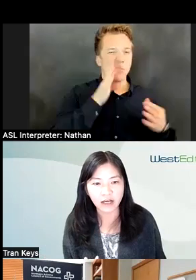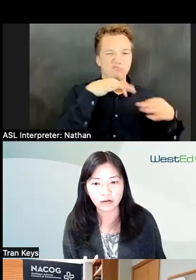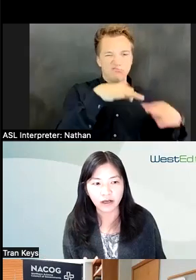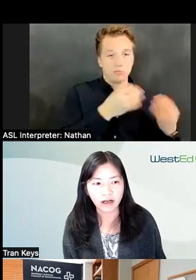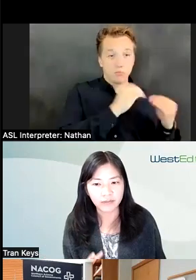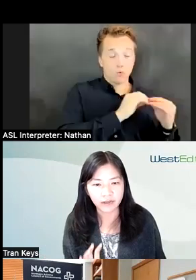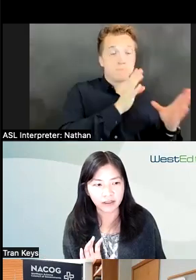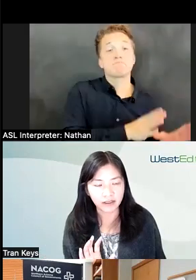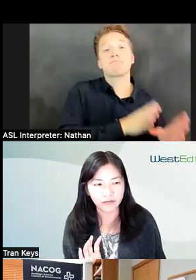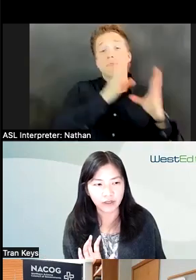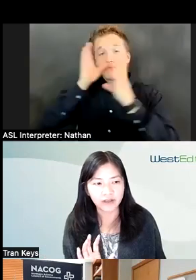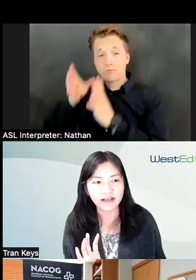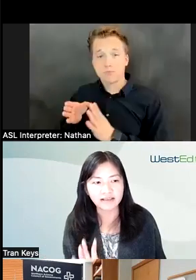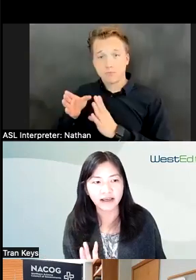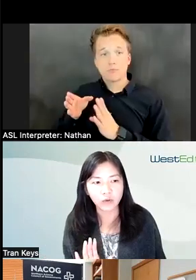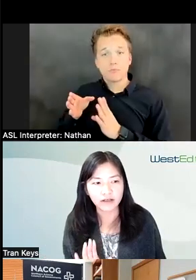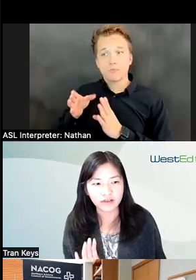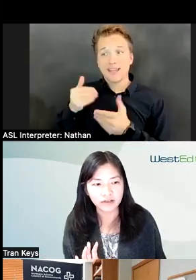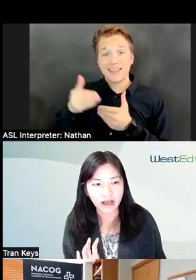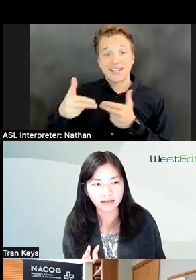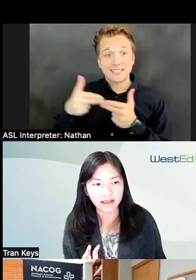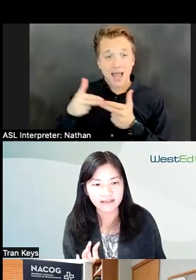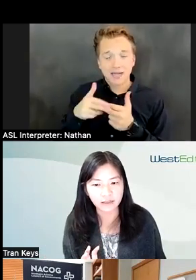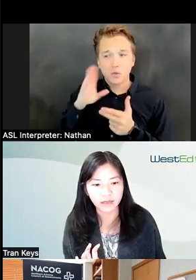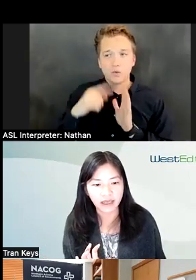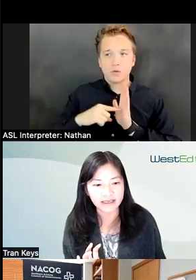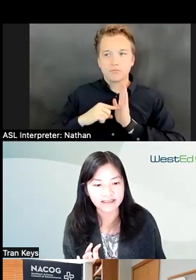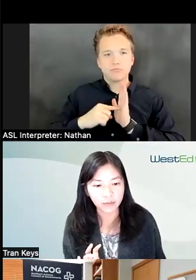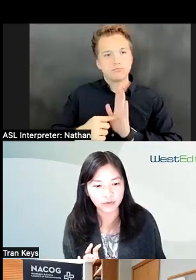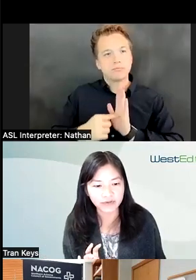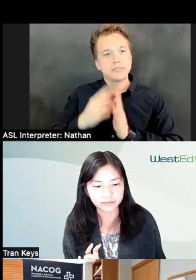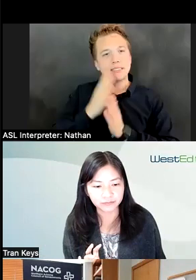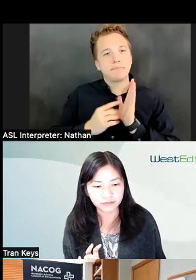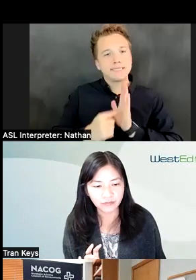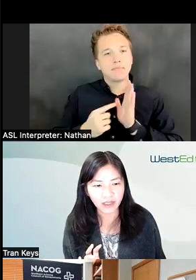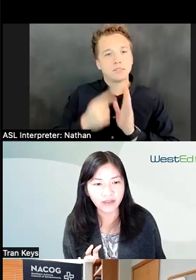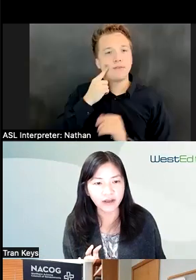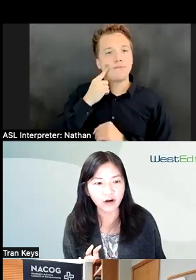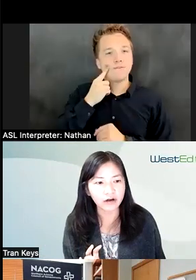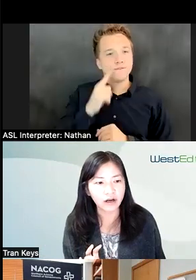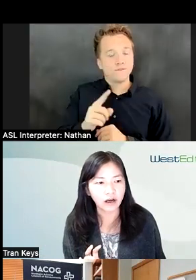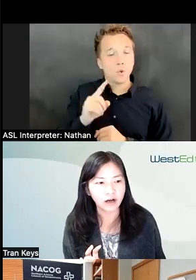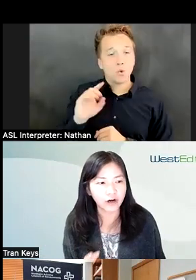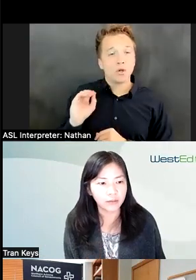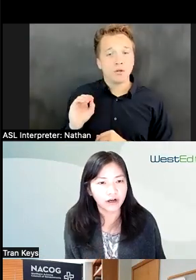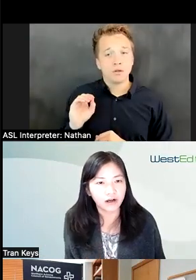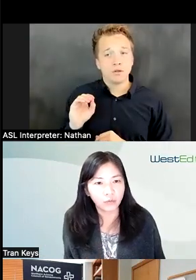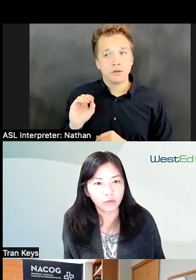Now, in the next slide, we wanted just to highlight some examples that are from our